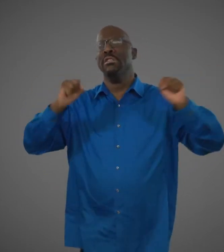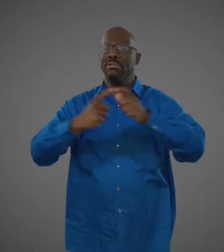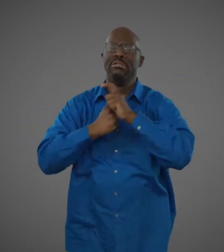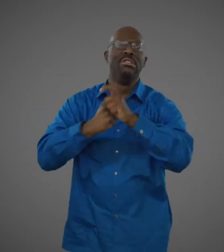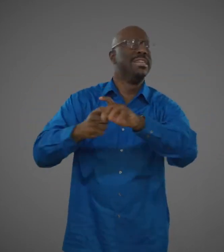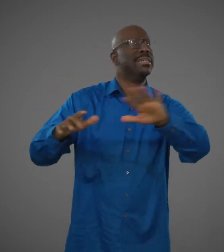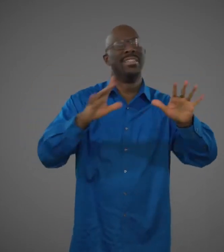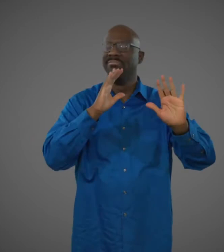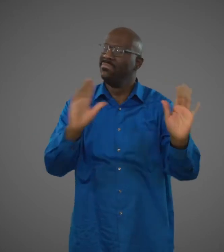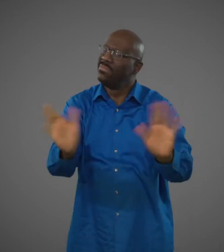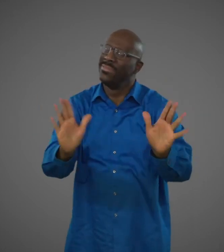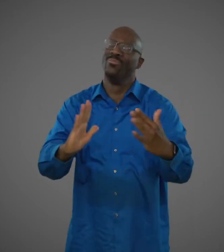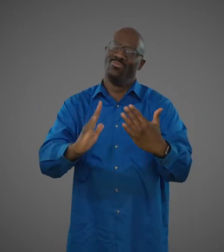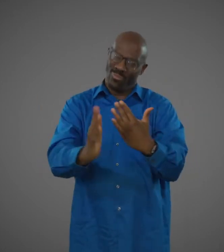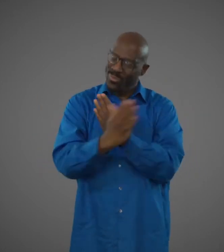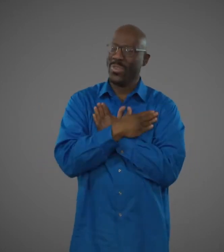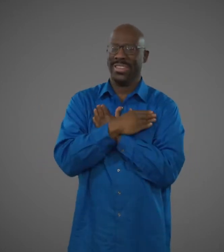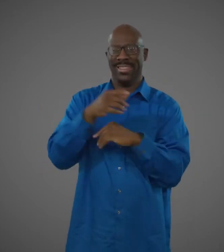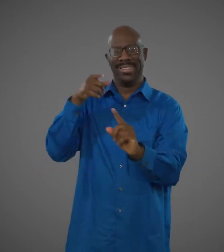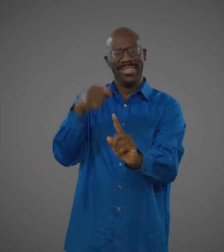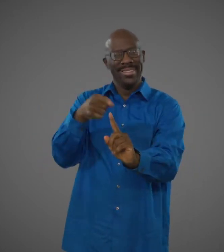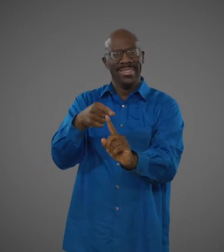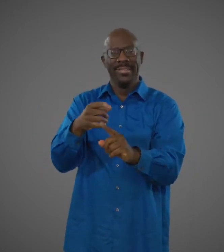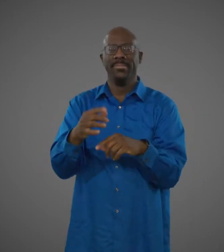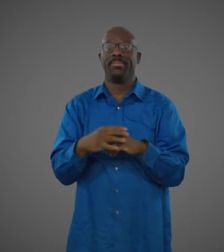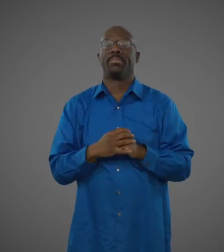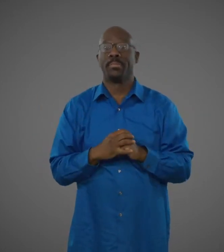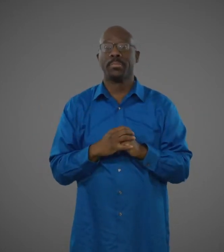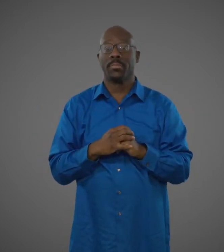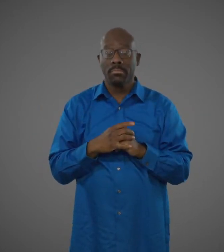This includes exercise - don't do it! Just rest.